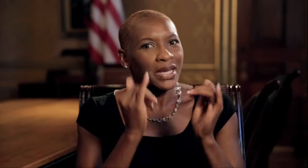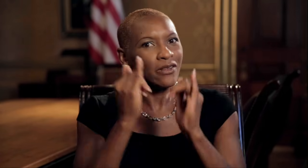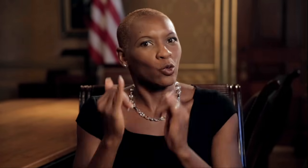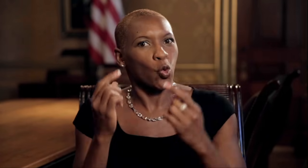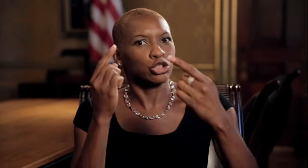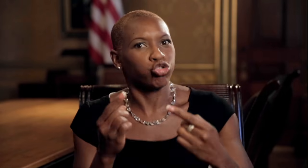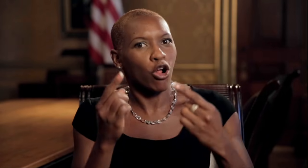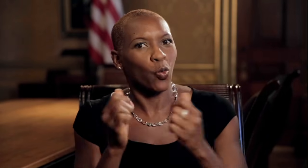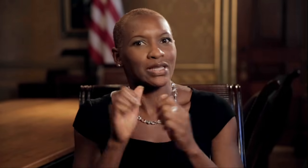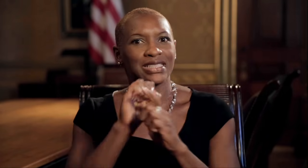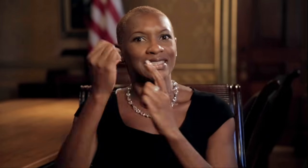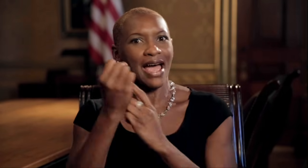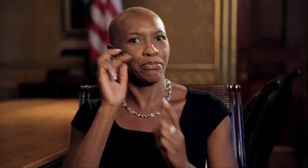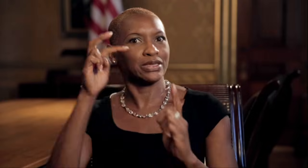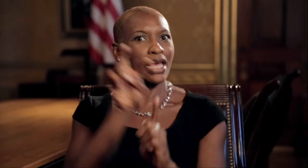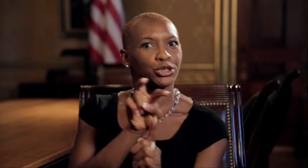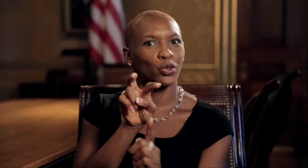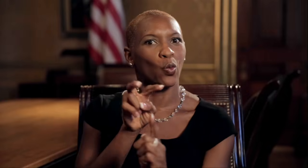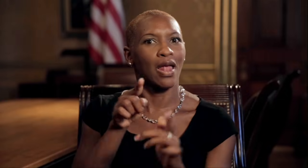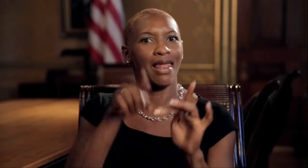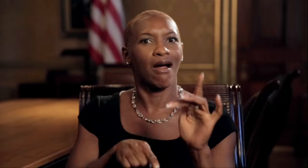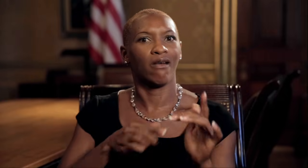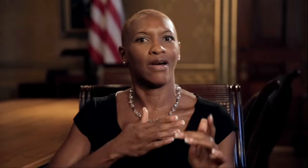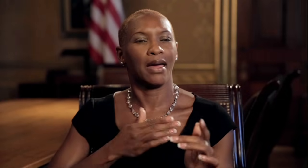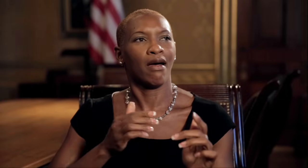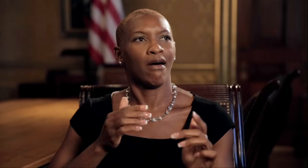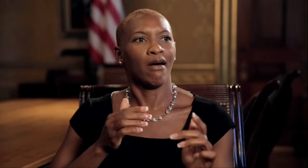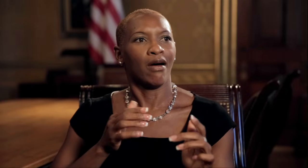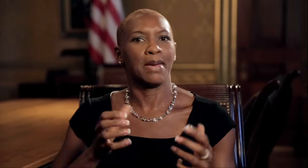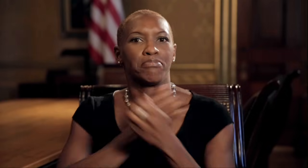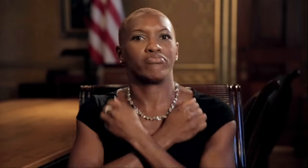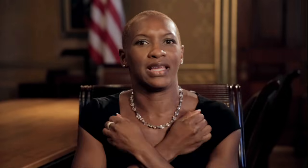Some individuals truly struggle with the perceptions of society and therefore lack an embrace of diversity